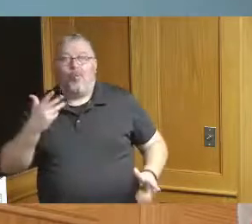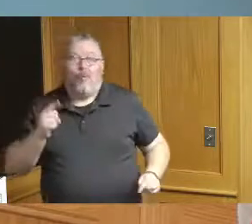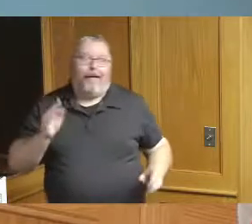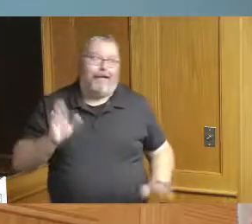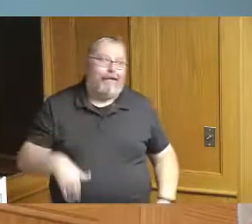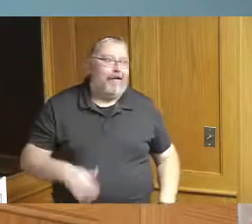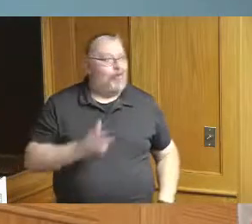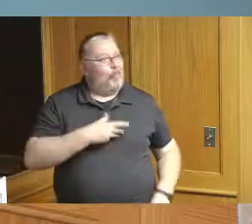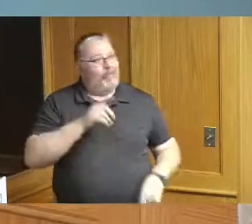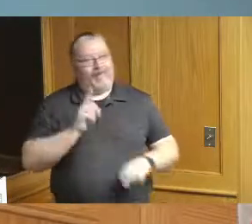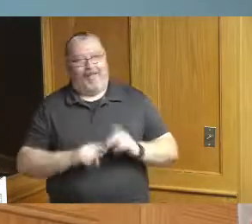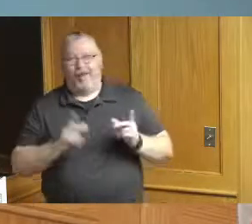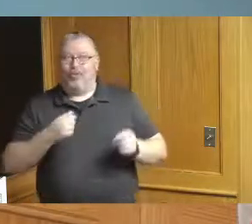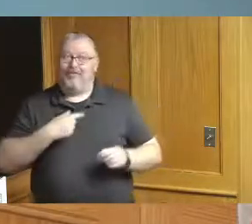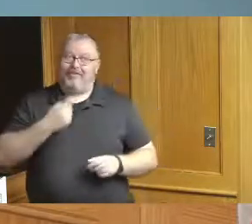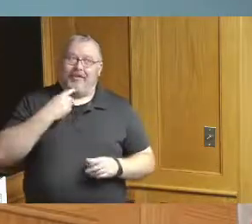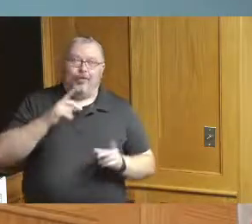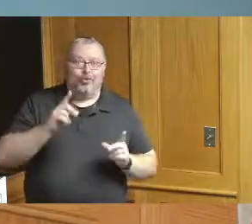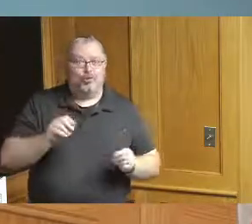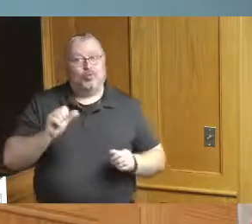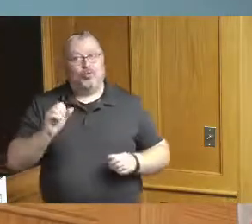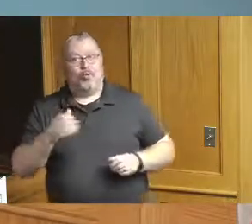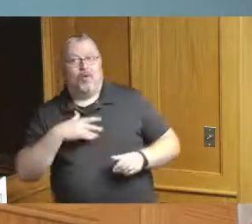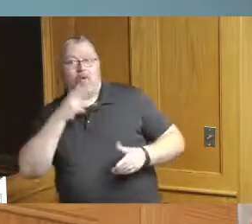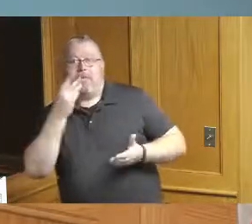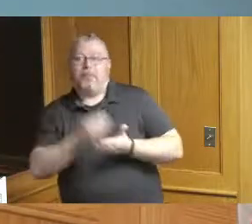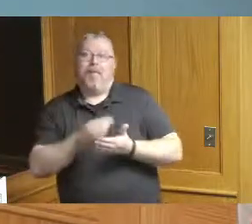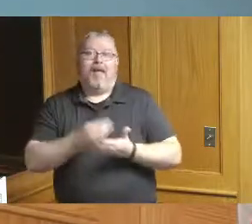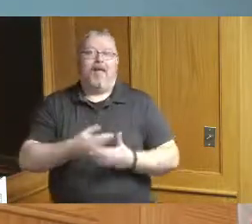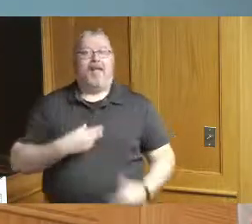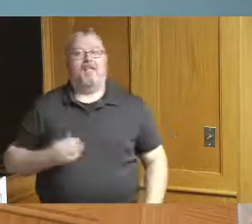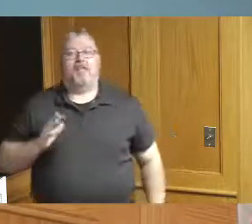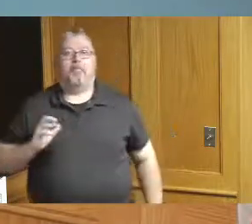we can't do what we said we're going to do we're going to you know give the people back 50